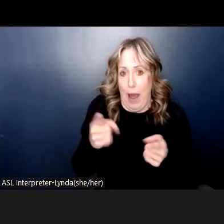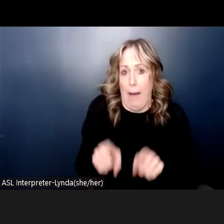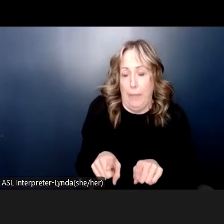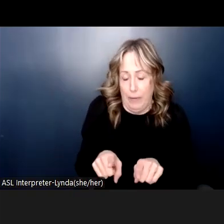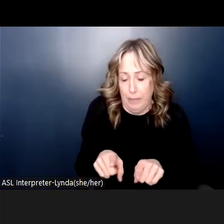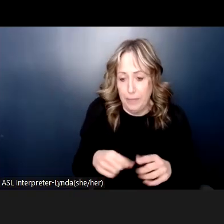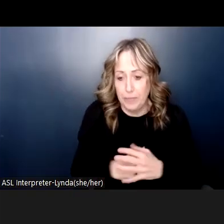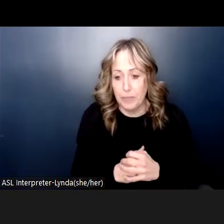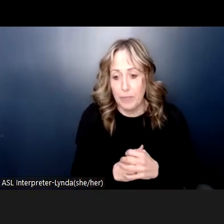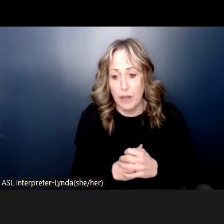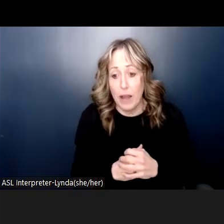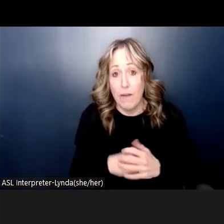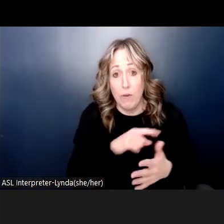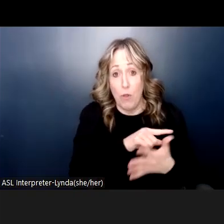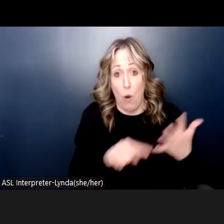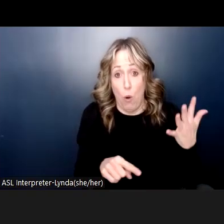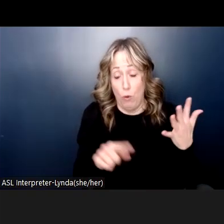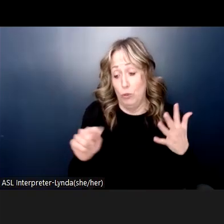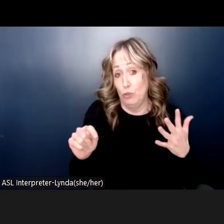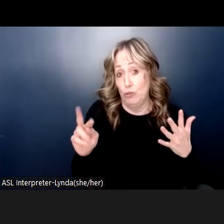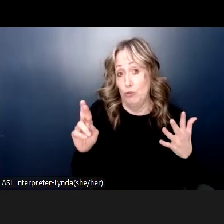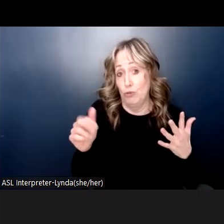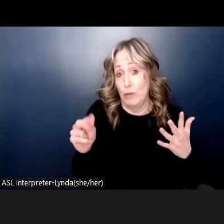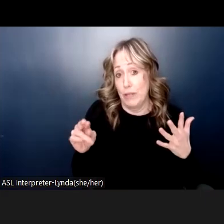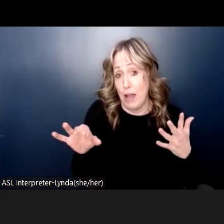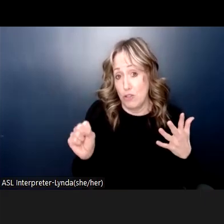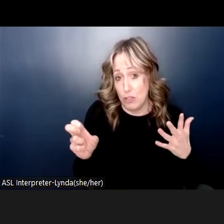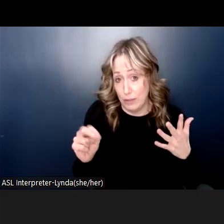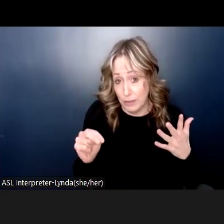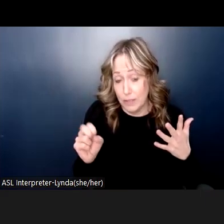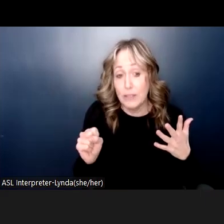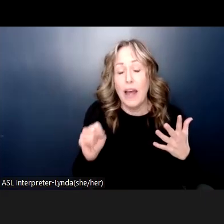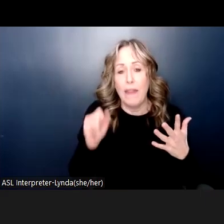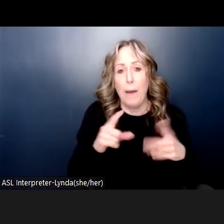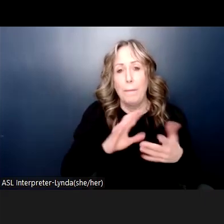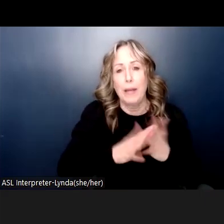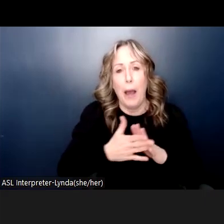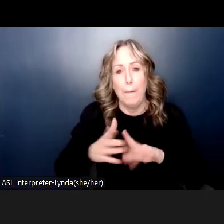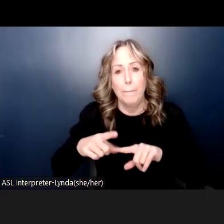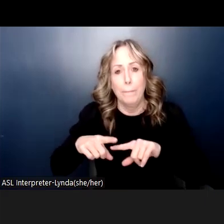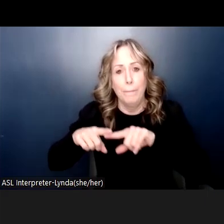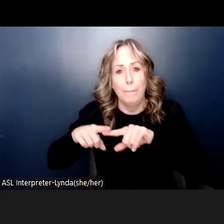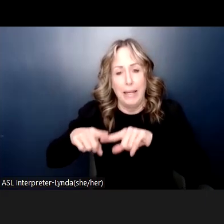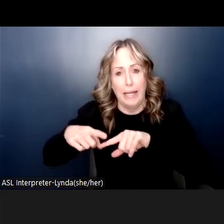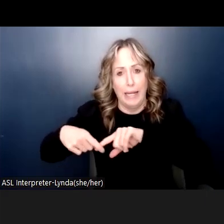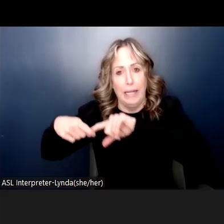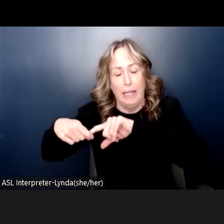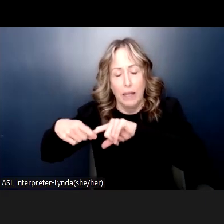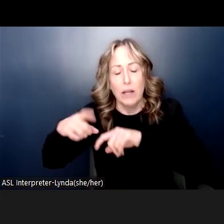For those transactions that, go to a pending status. Those are the ones we really want to focus on next week.